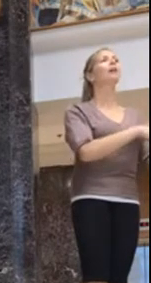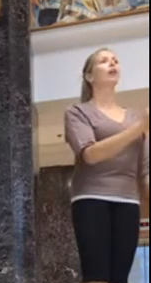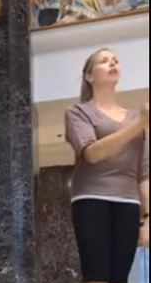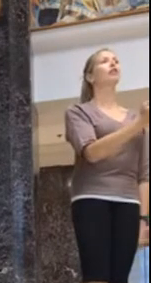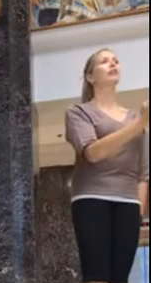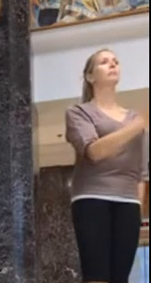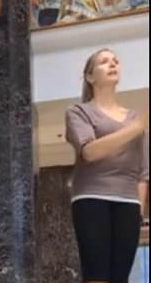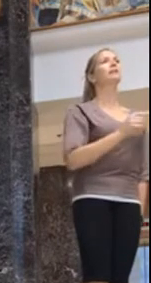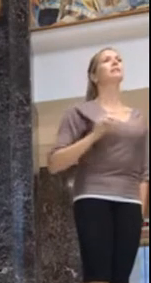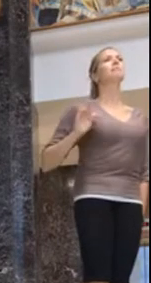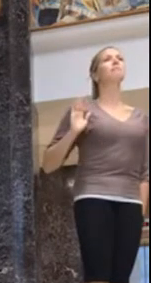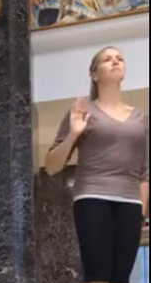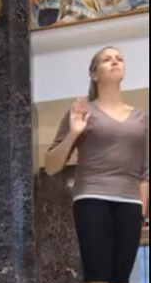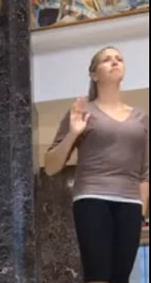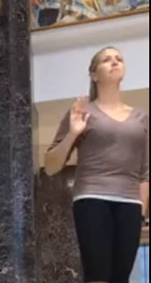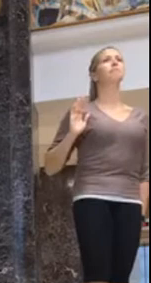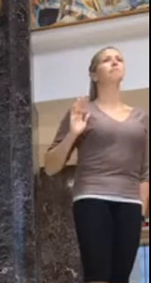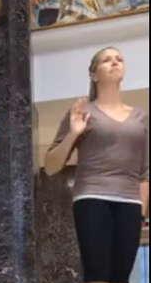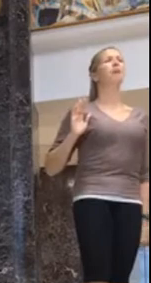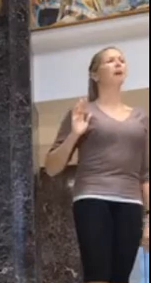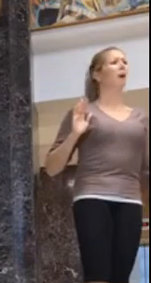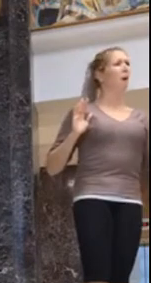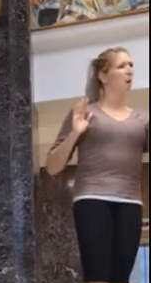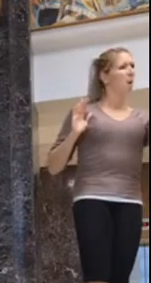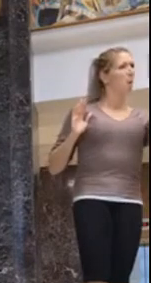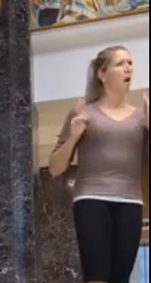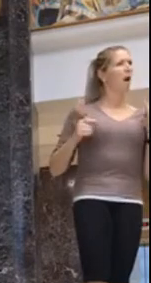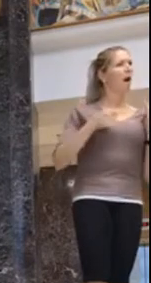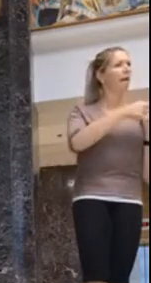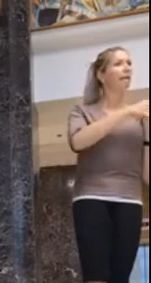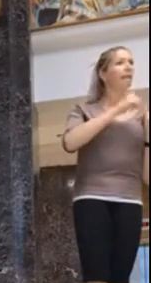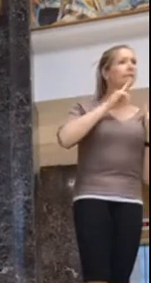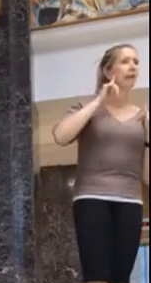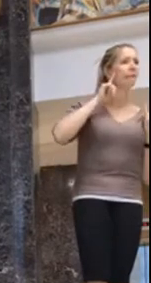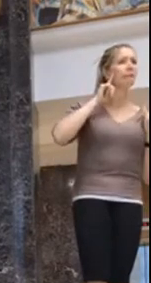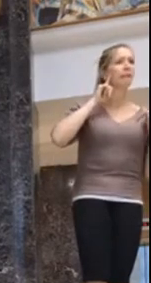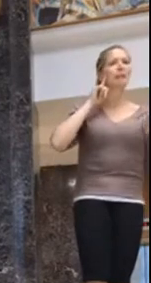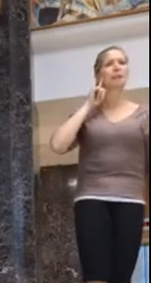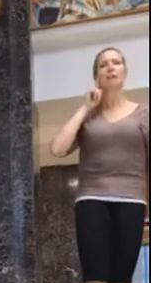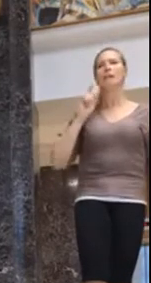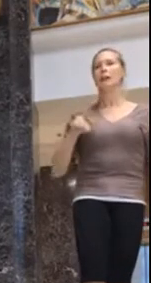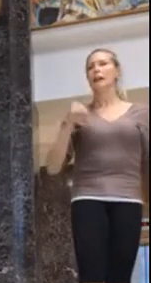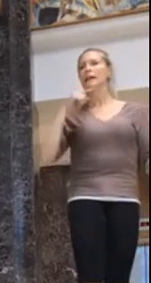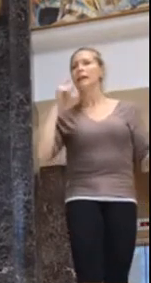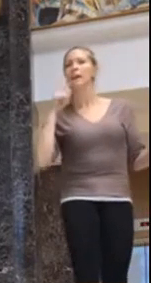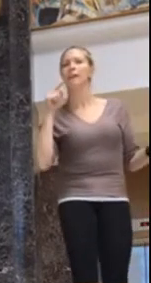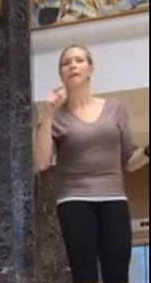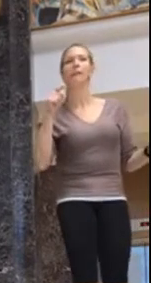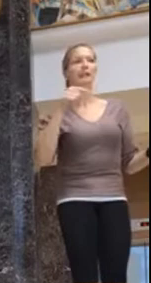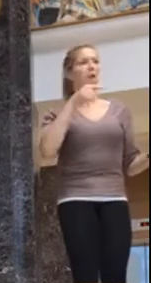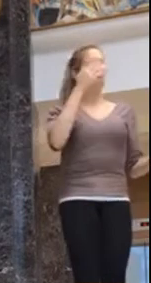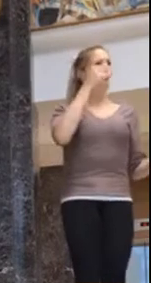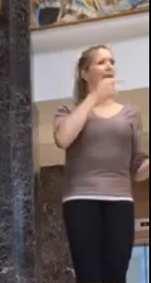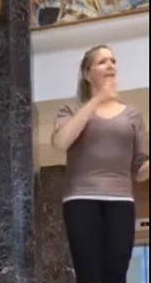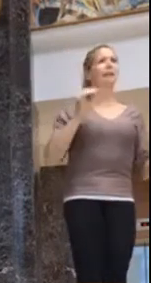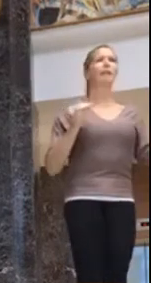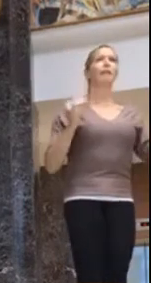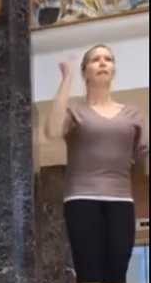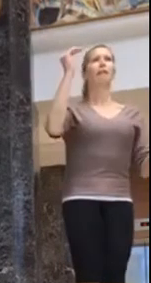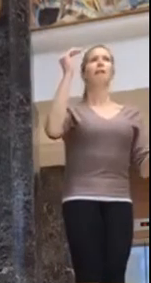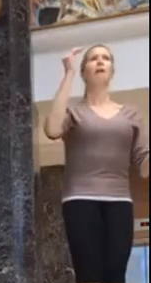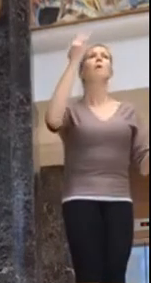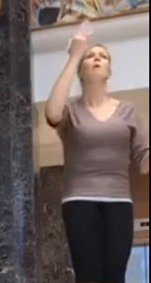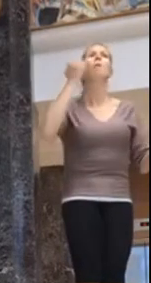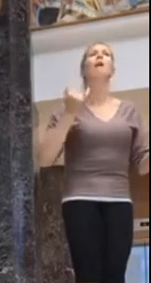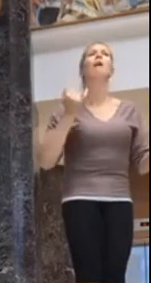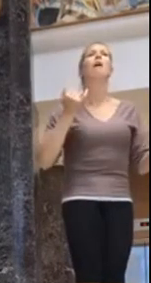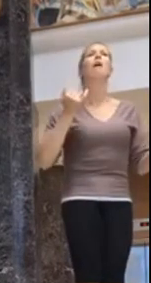What makes a deaf child less valuable than a hearing child? Canada's accessibility laws must